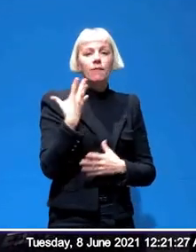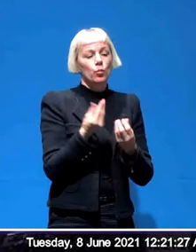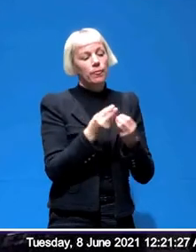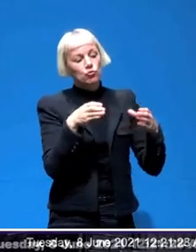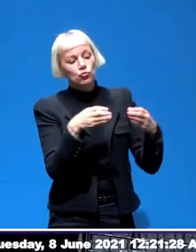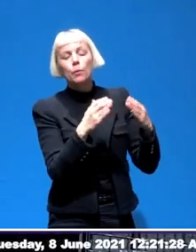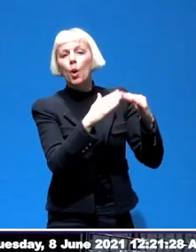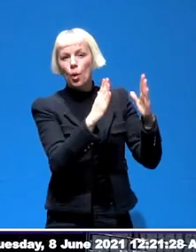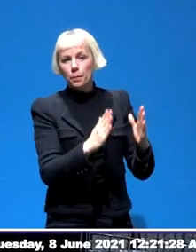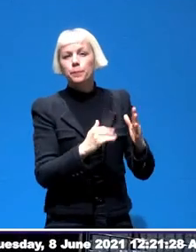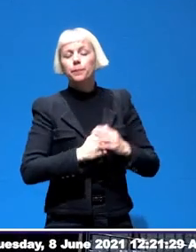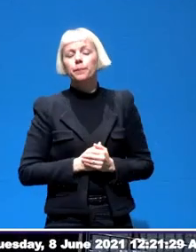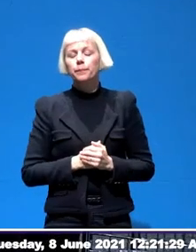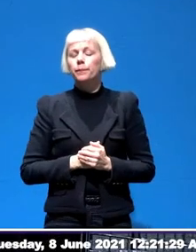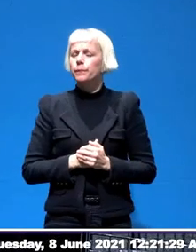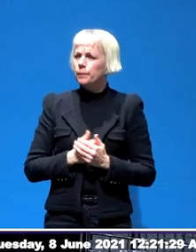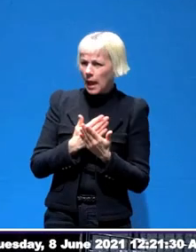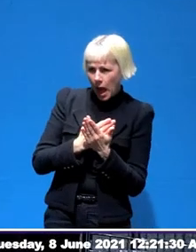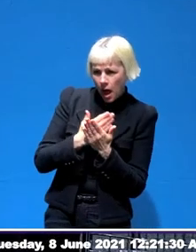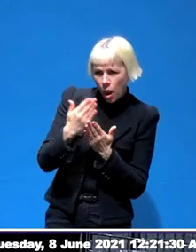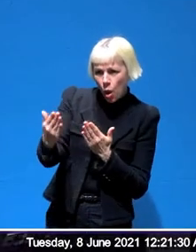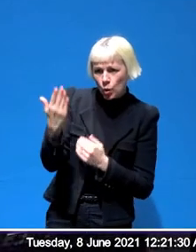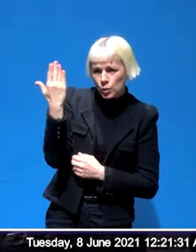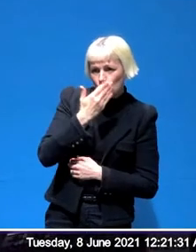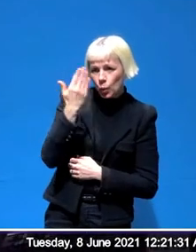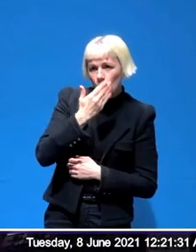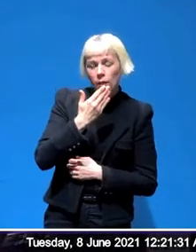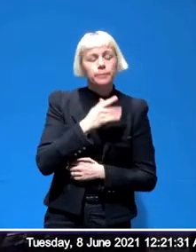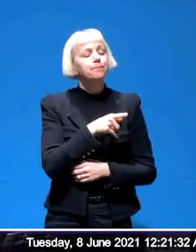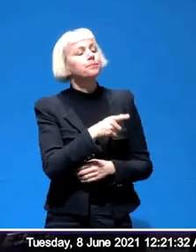How long did he continue education for? Until he was 18.